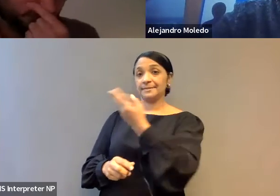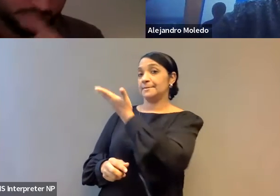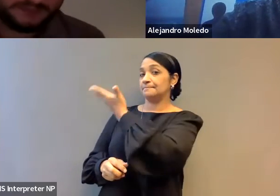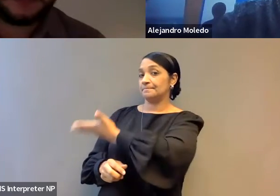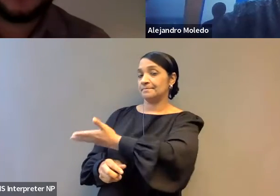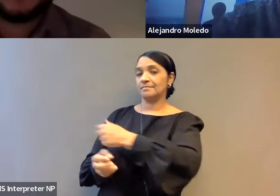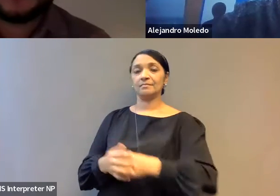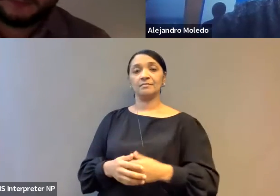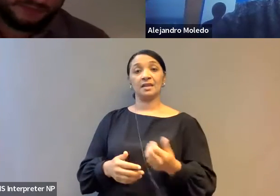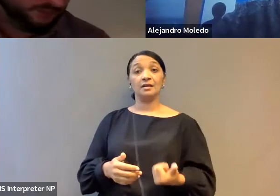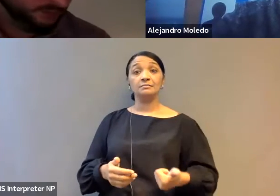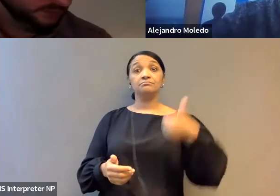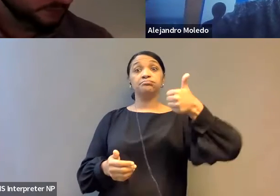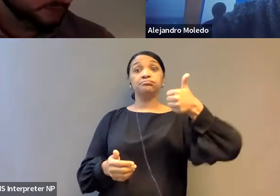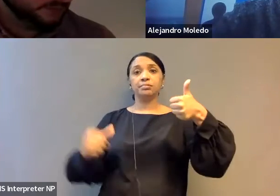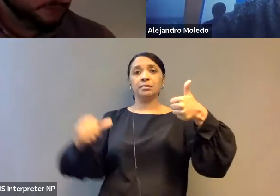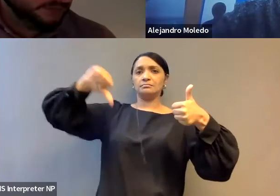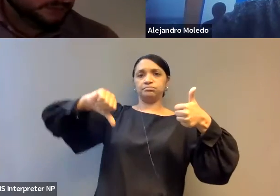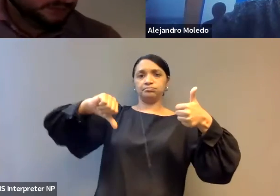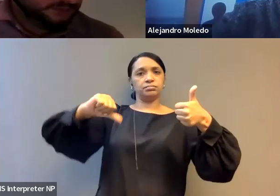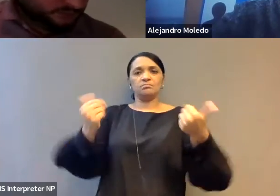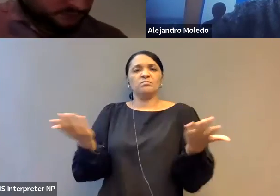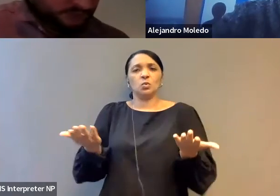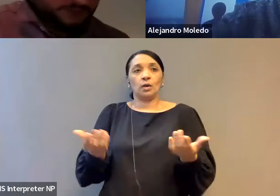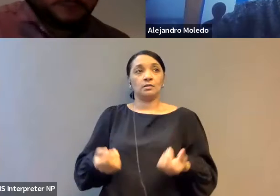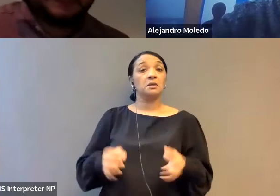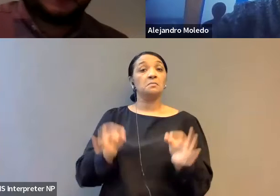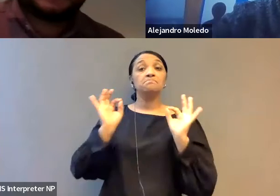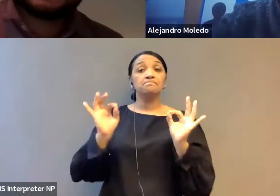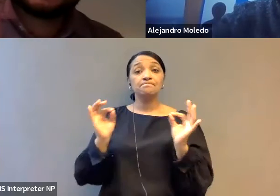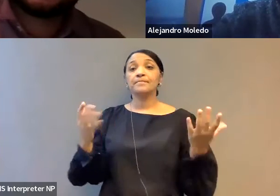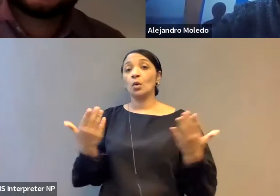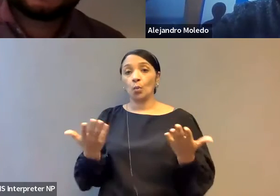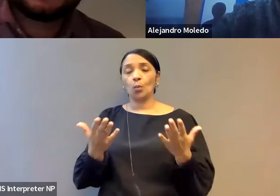and the weaknesses that we found in the European Commission's proposal.